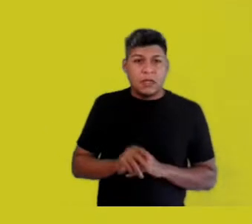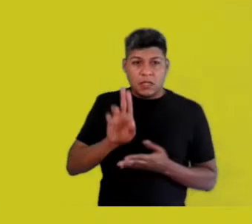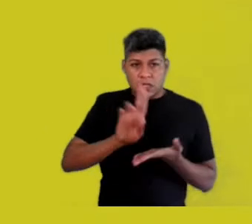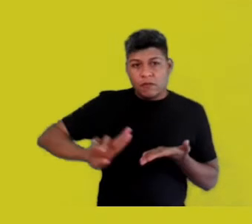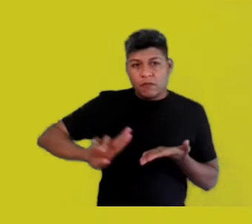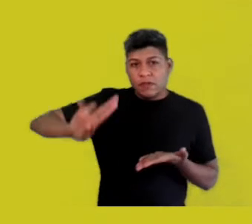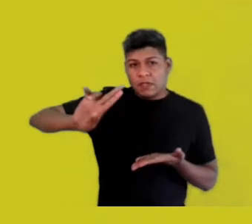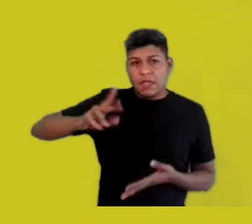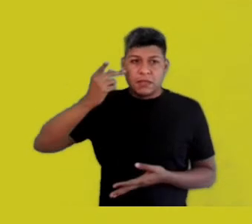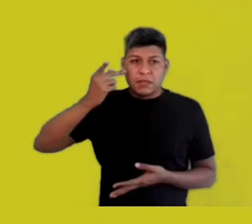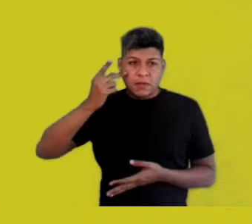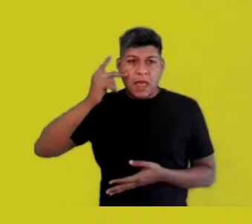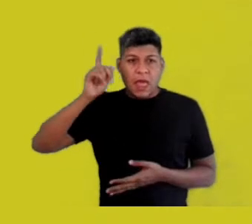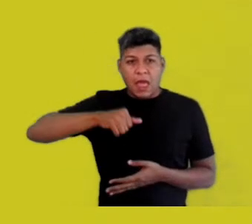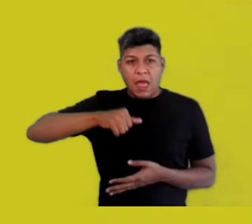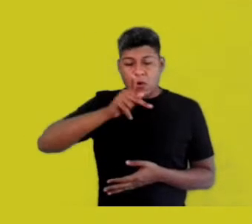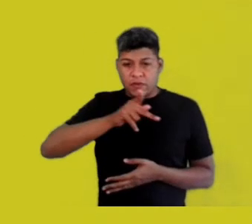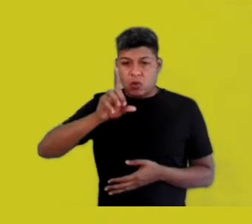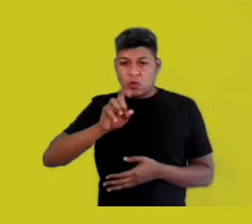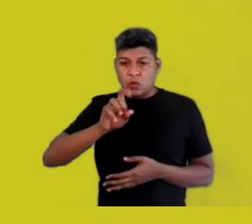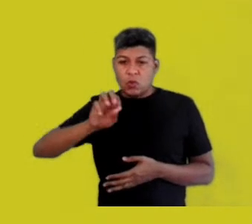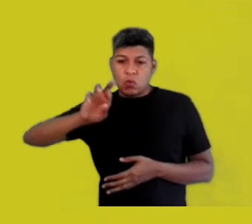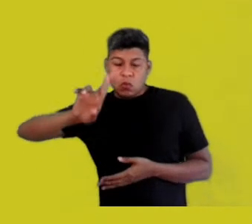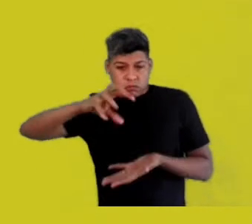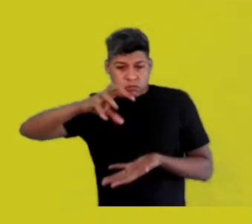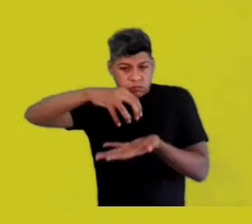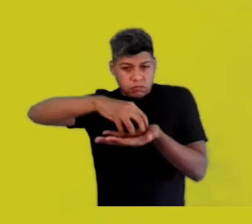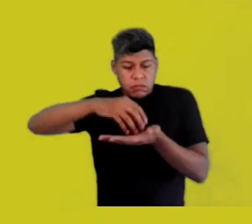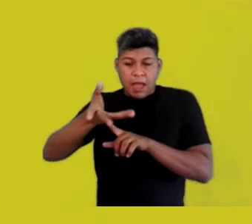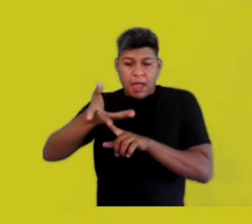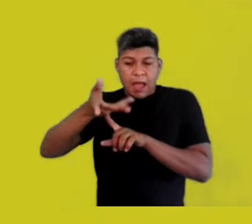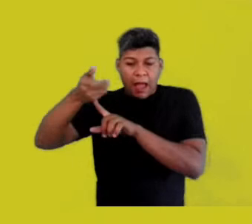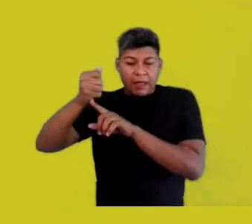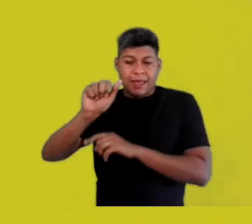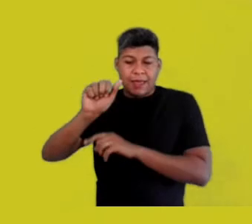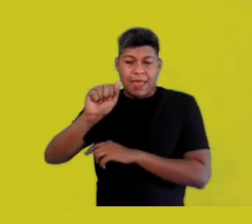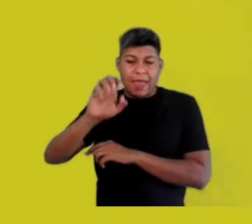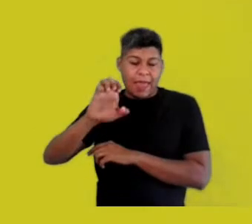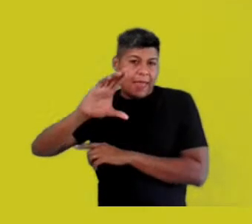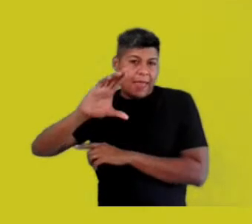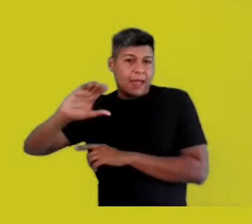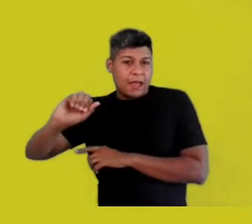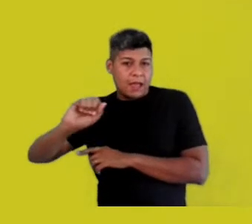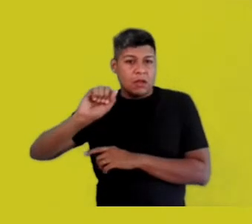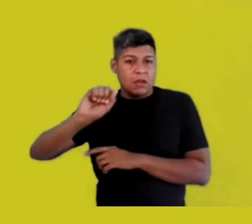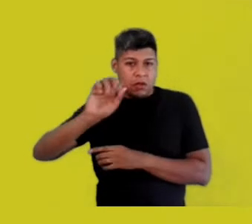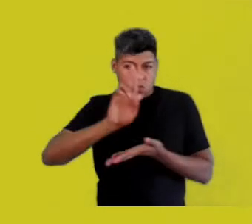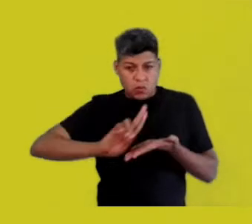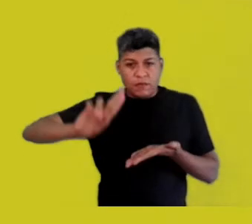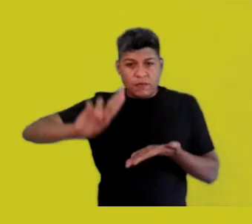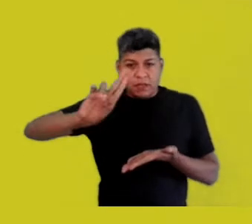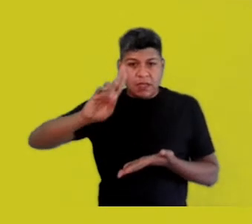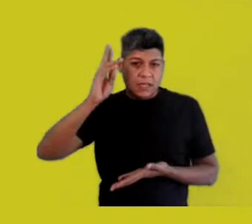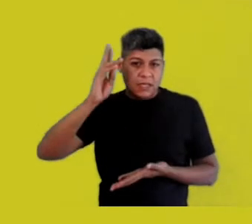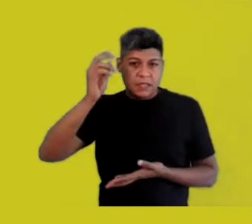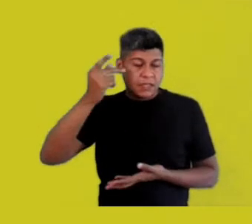She’s also an ex-teacher at the Theater Arts Department of USP’s School of Communication and Arts, in the stage acting and direction areas.